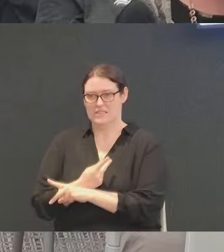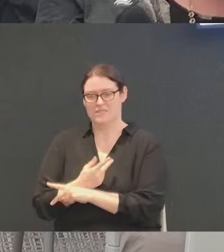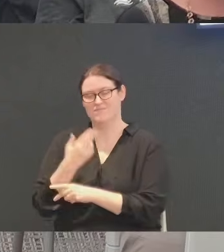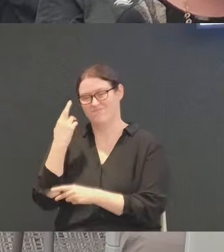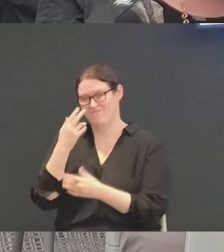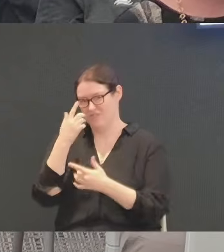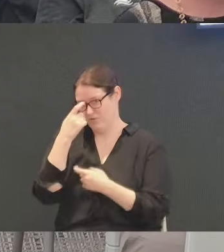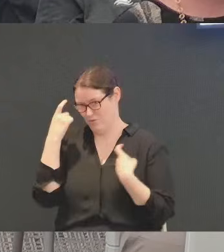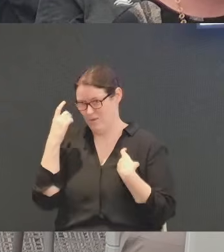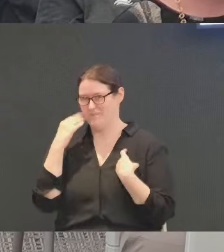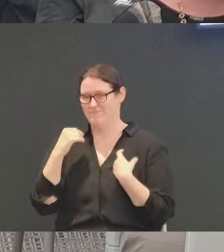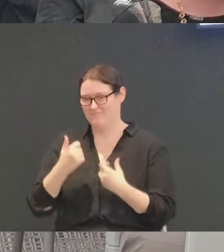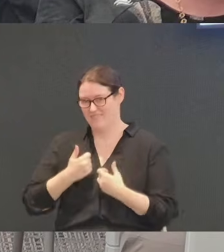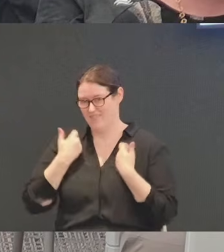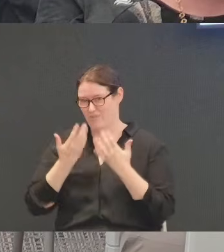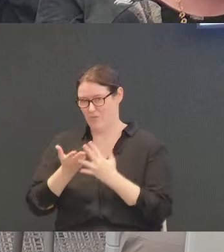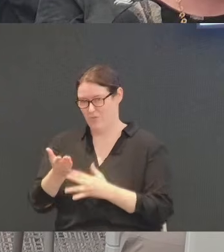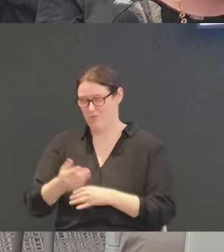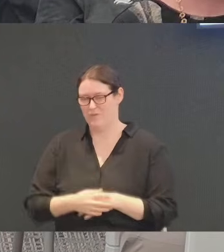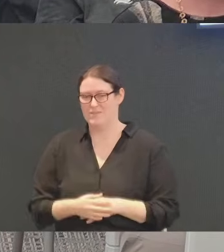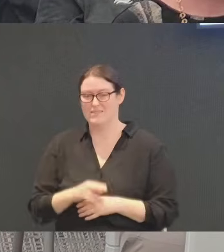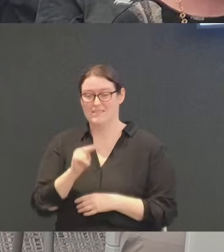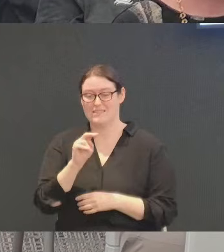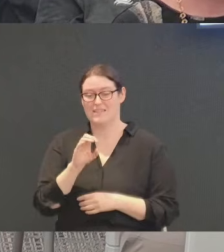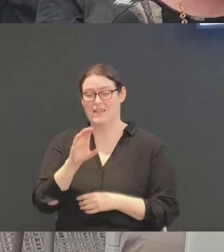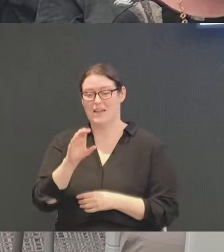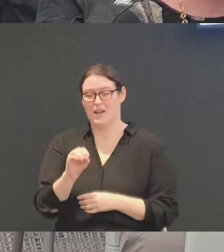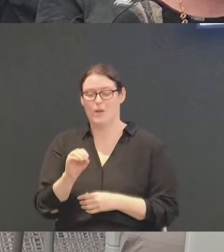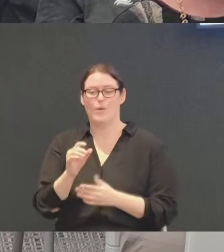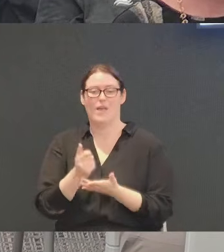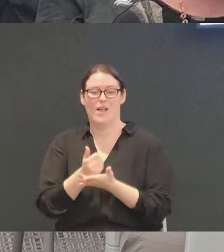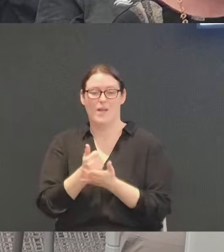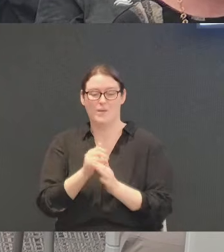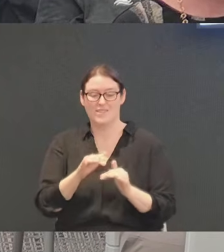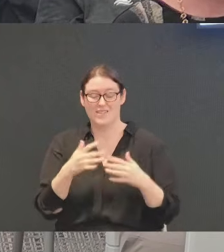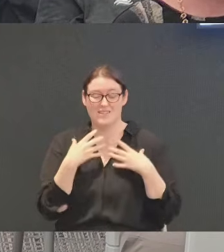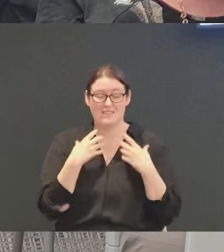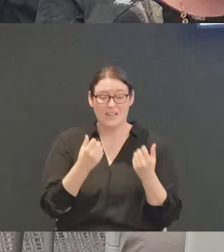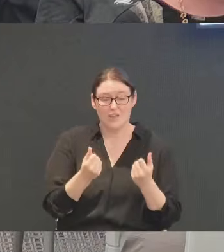have experienced. Necco helps children heal in a safe and loving home surrounded by supports from